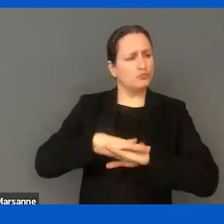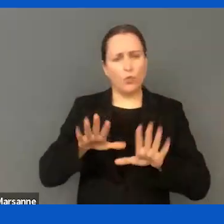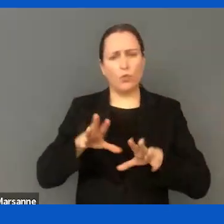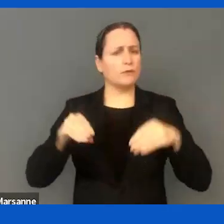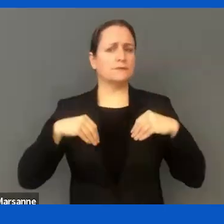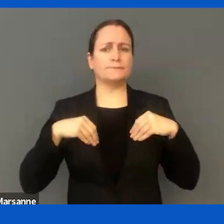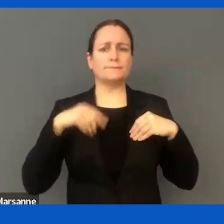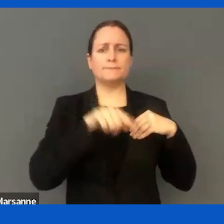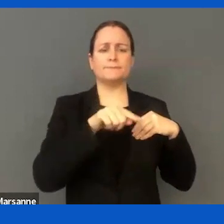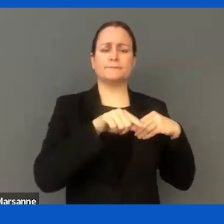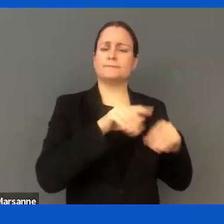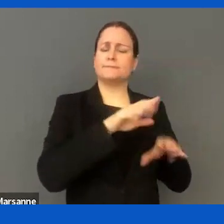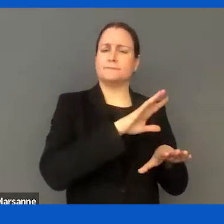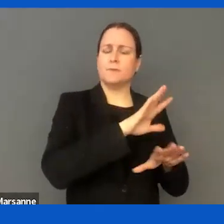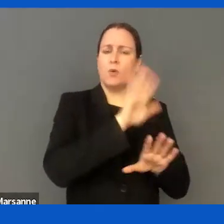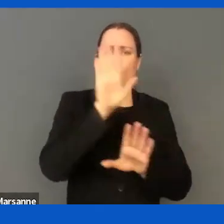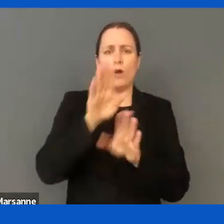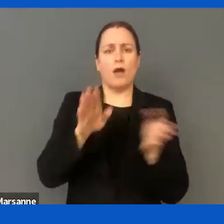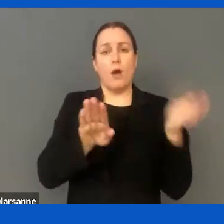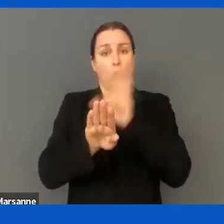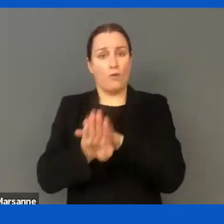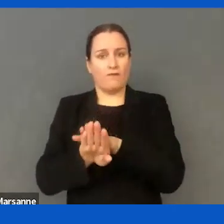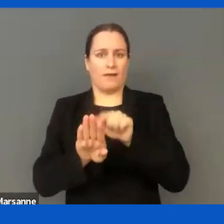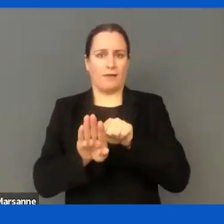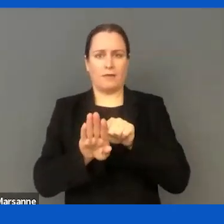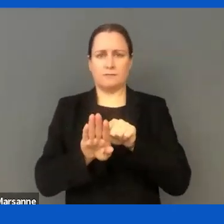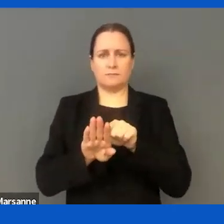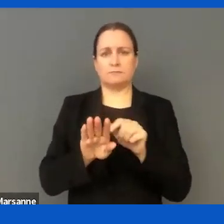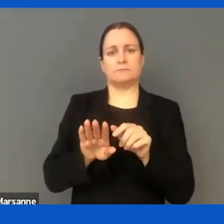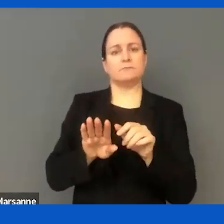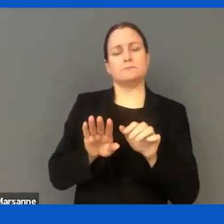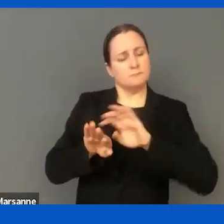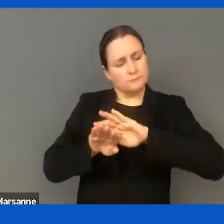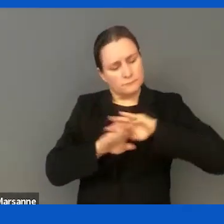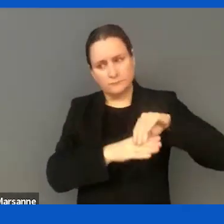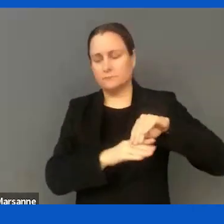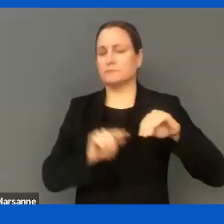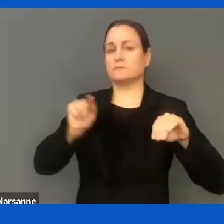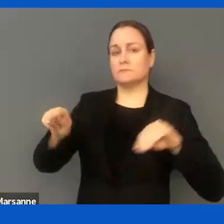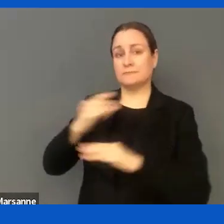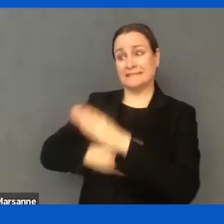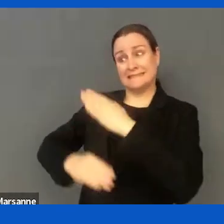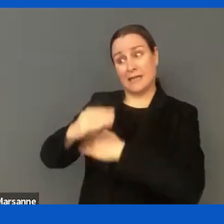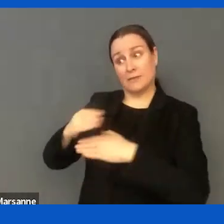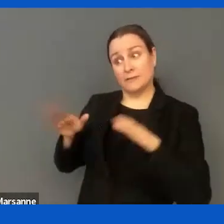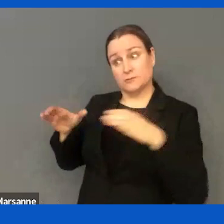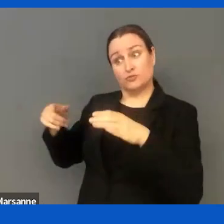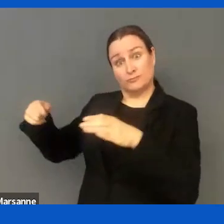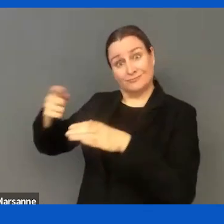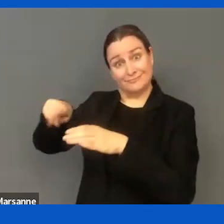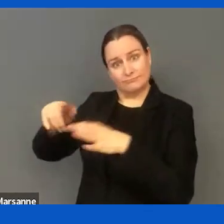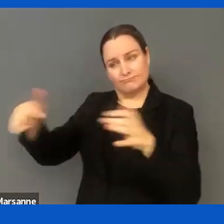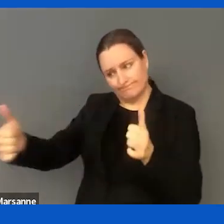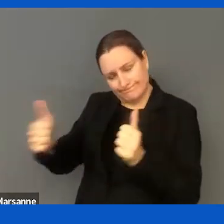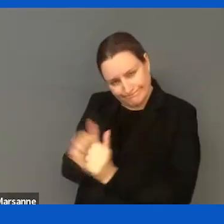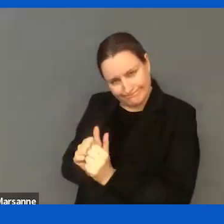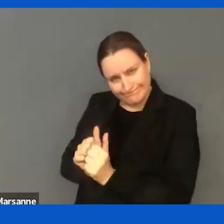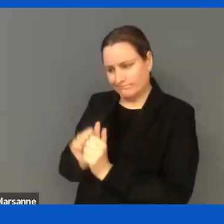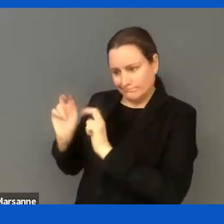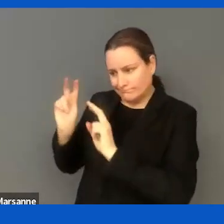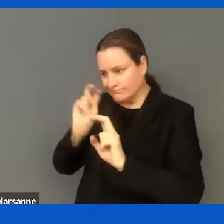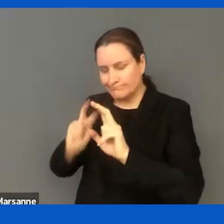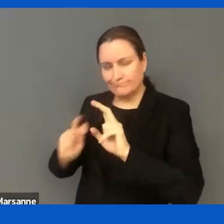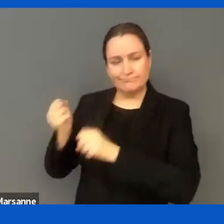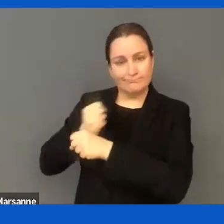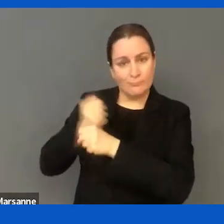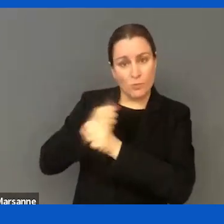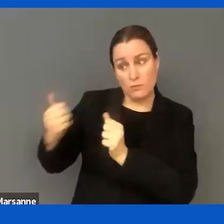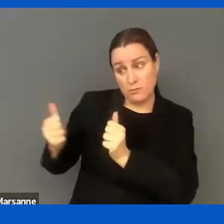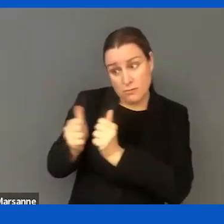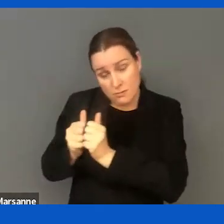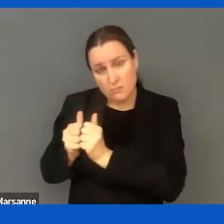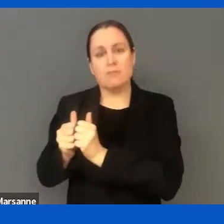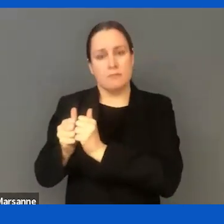accessibility experts. In parens, internal team and EP. The way overlays work today,